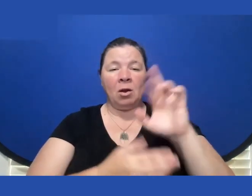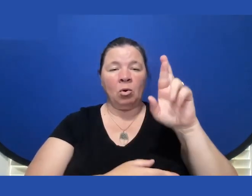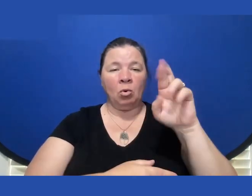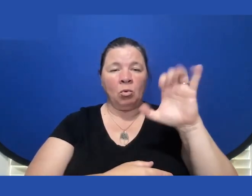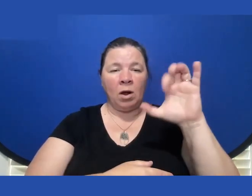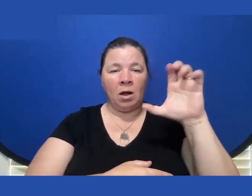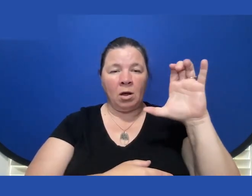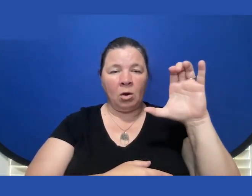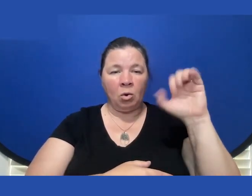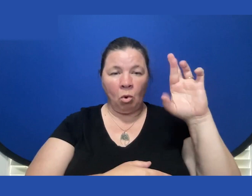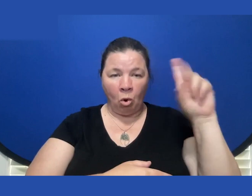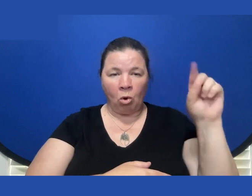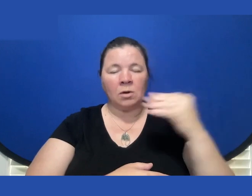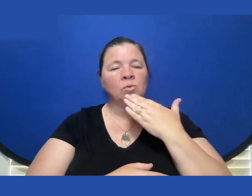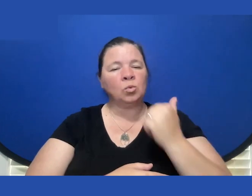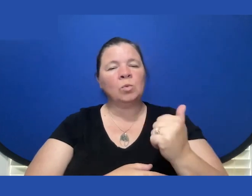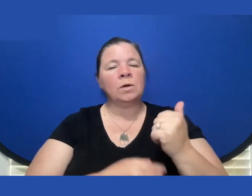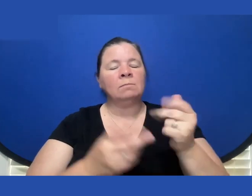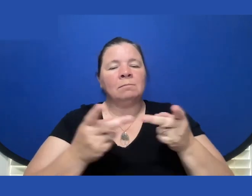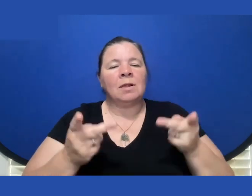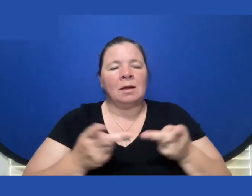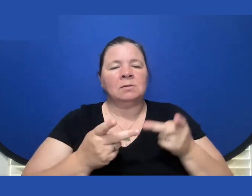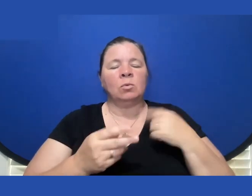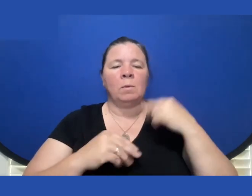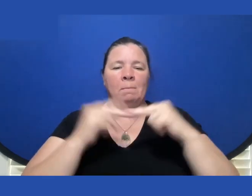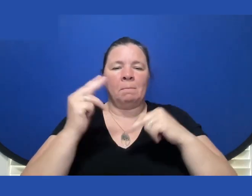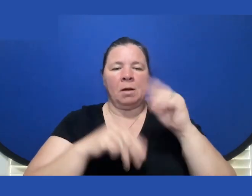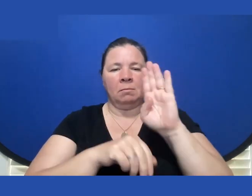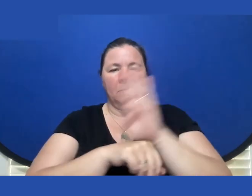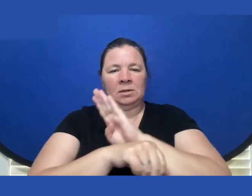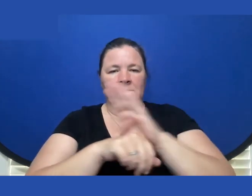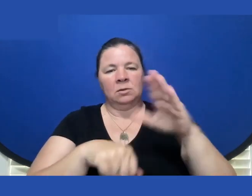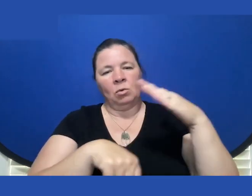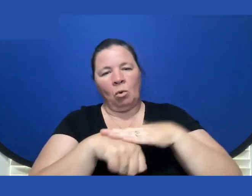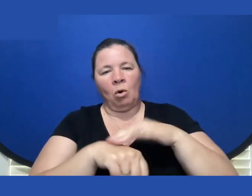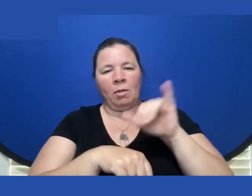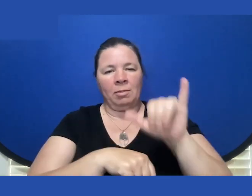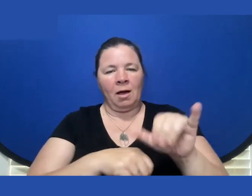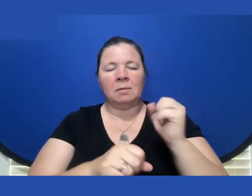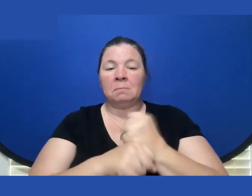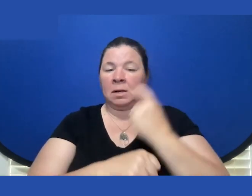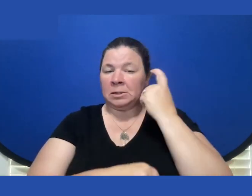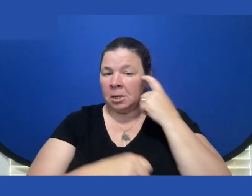and where we've built the business around. Okay. Okay. Well, that makes sense.